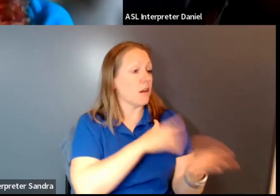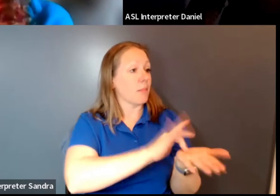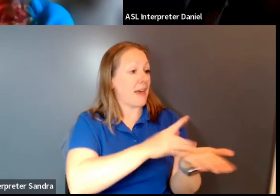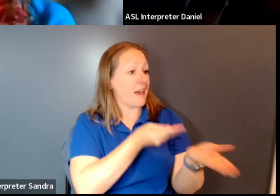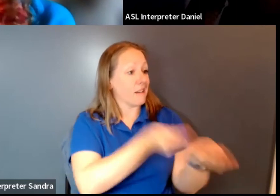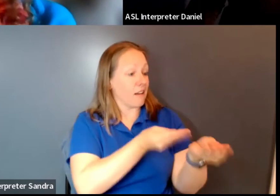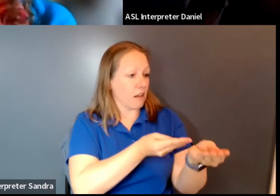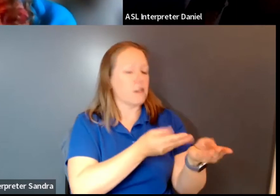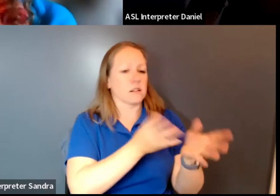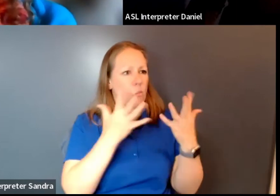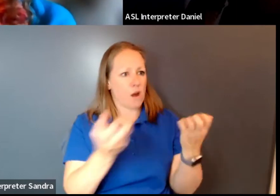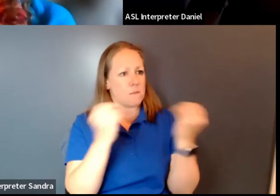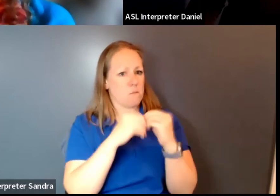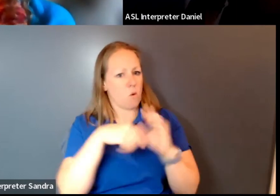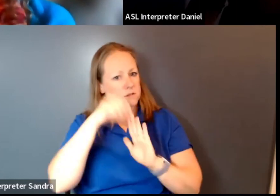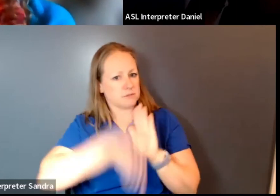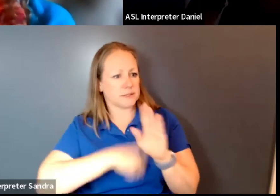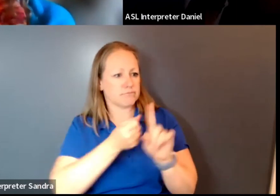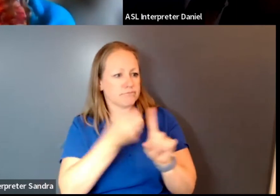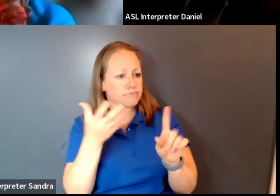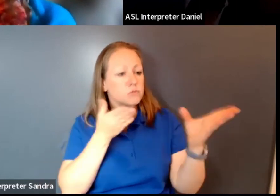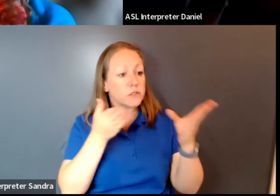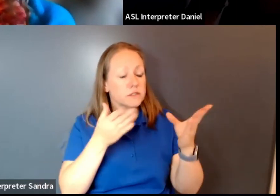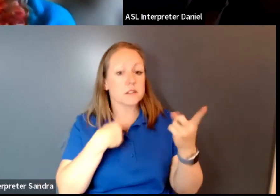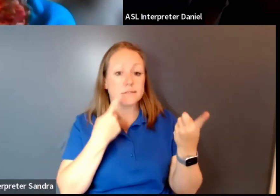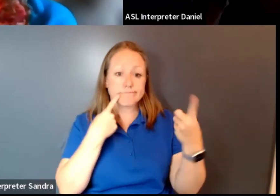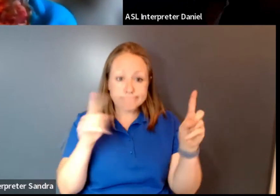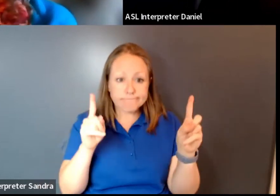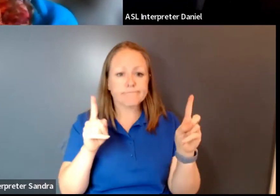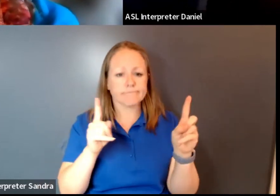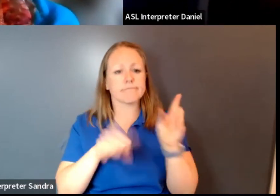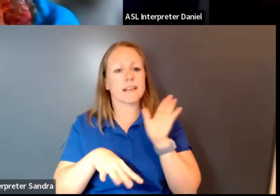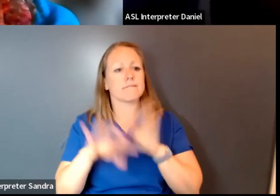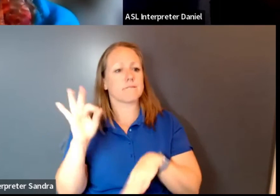fortunately, I did find that and I started doing a lot of